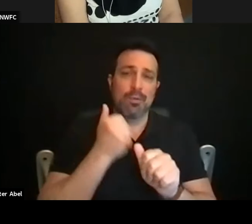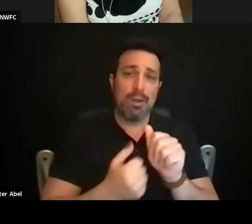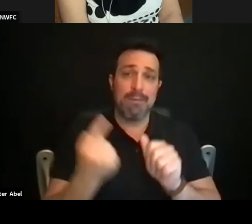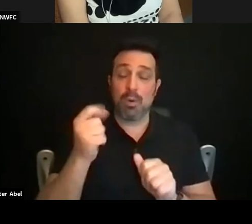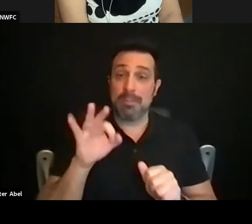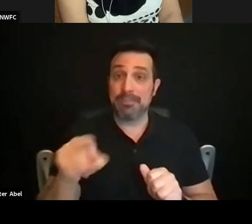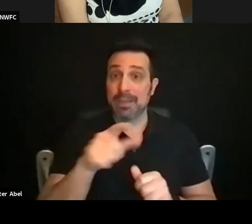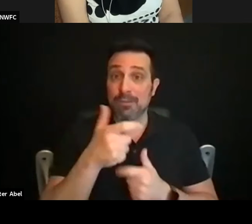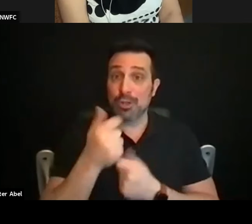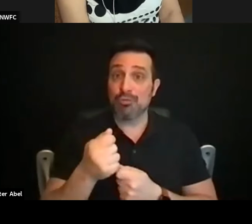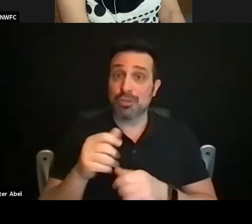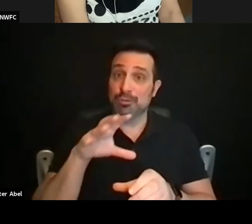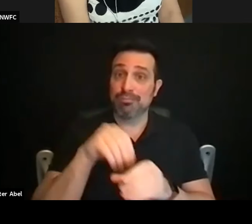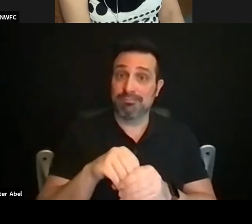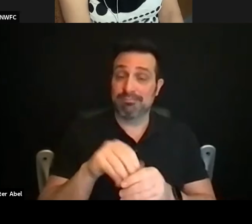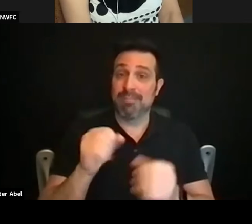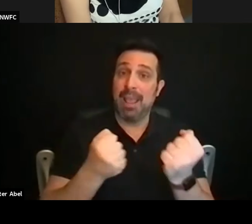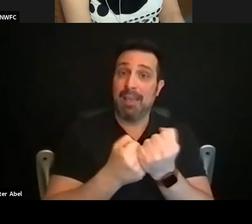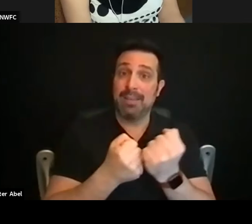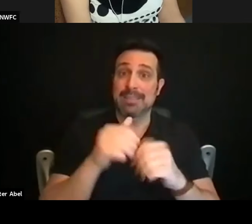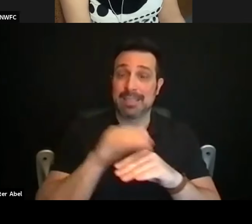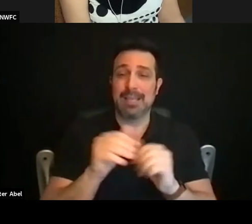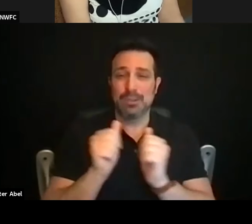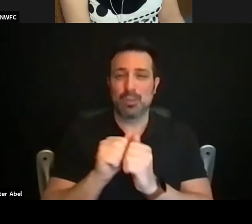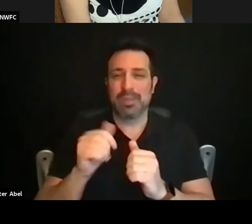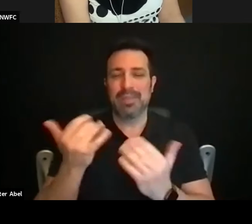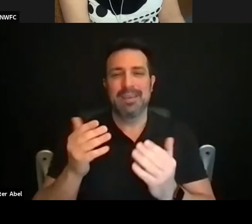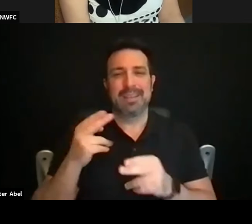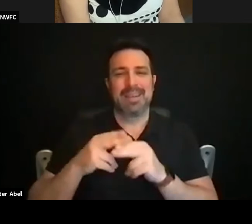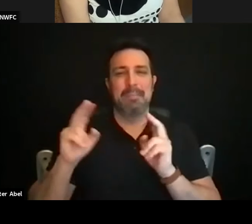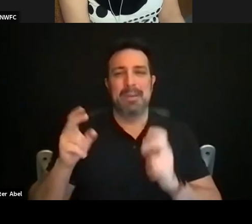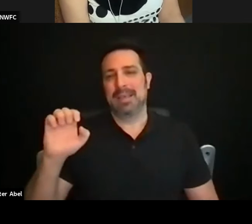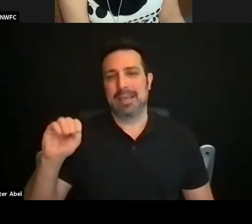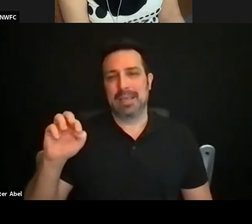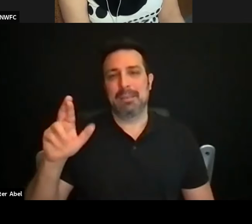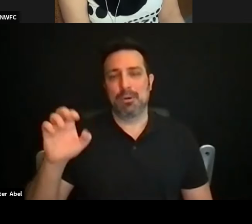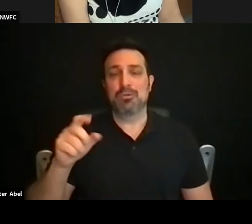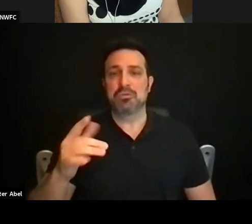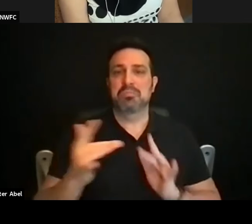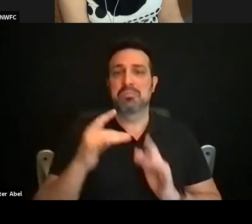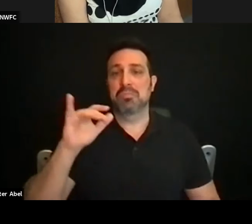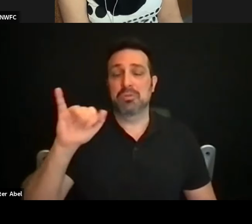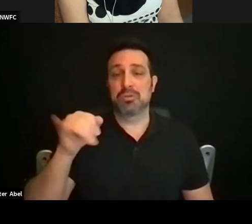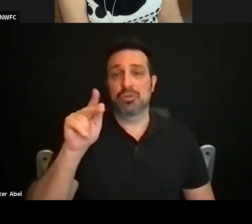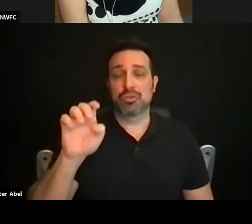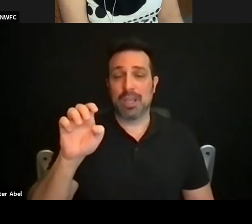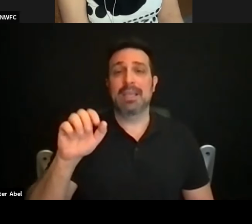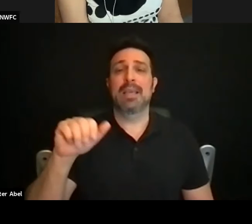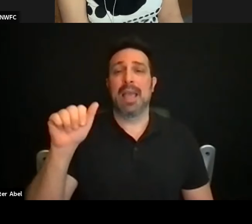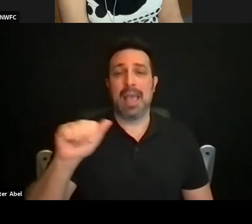to use their power in their communities to push through legislation that makes Oregon a safer place